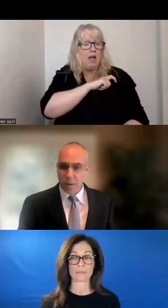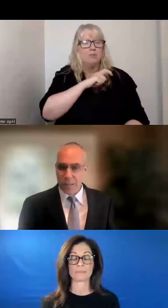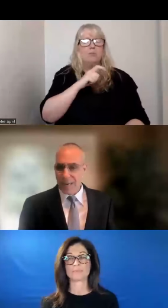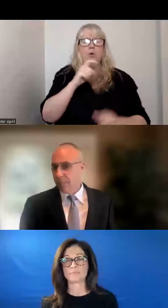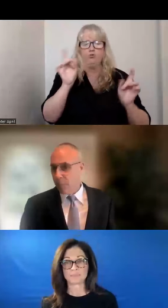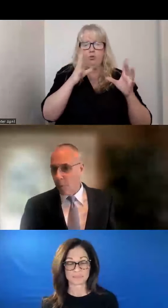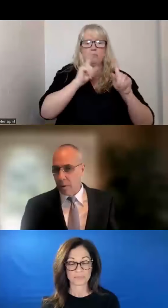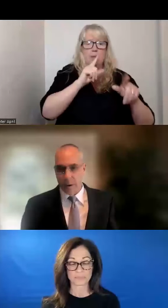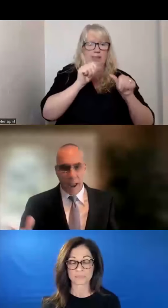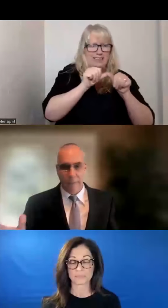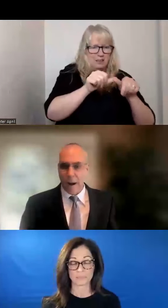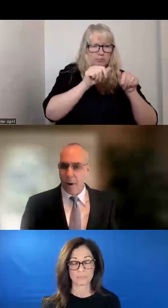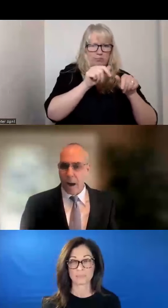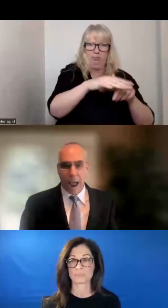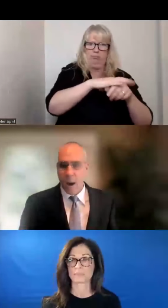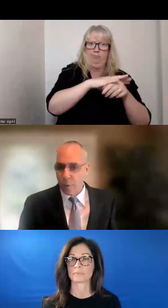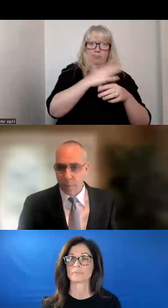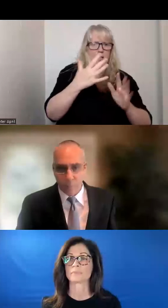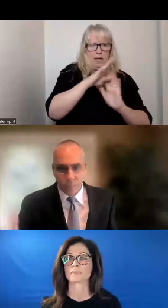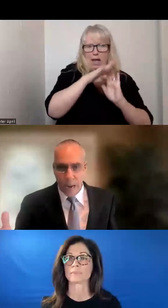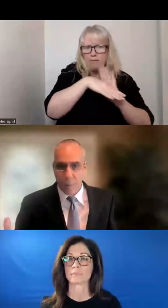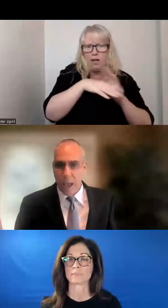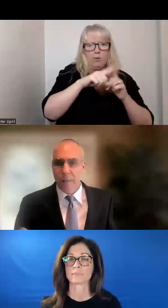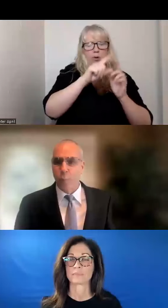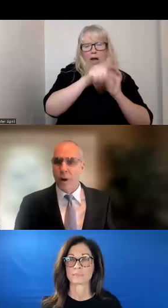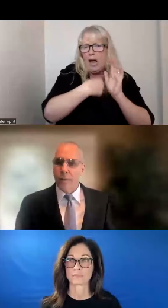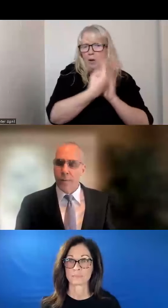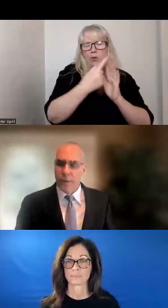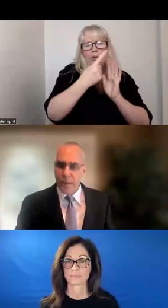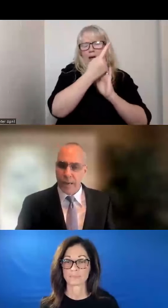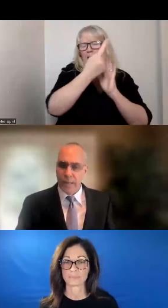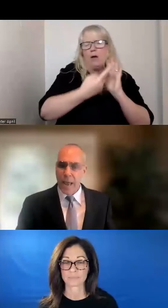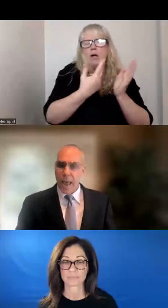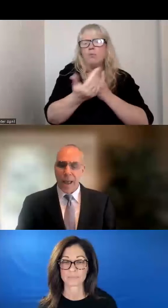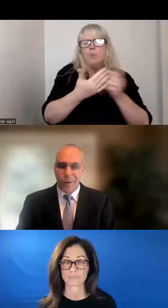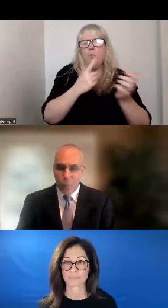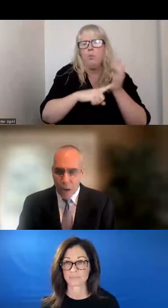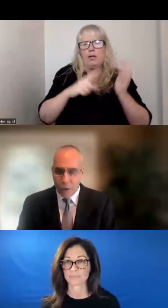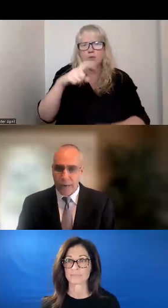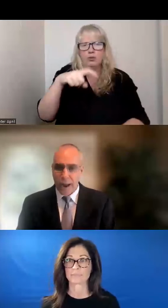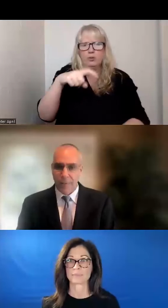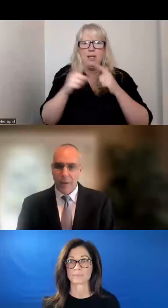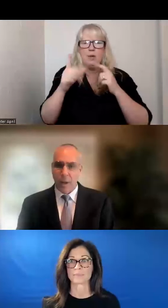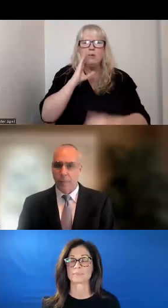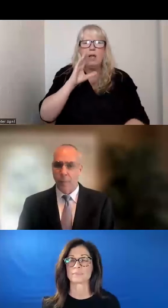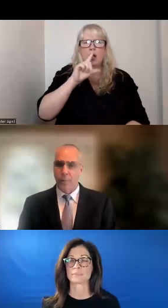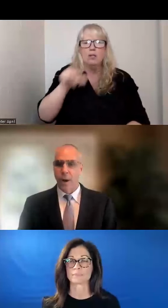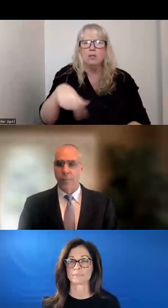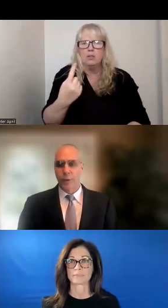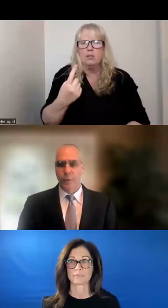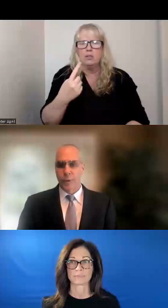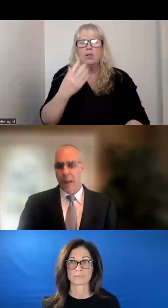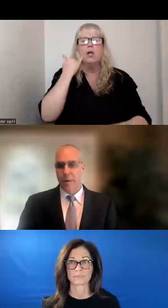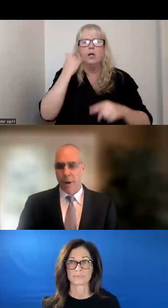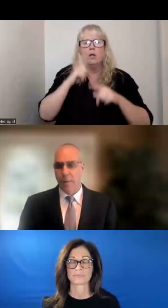STAY ON SCENE FOR HALF HOUR, HOUR, WHATEVER IT TAKES. WE ARE NOT JUST HAVING A LAW ENFORCEMENT OFFICER STAND AROUND.